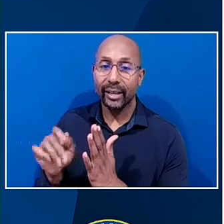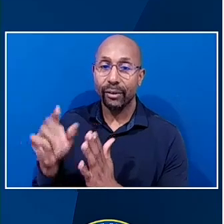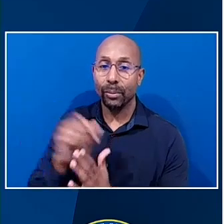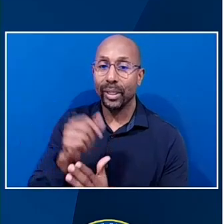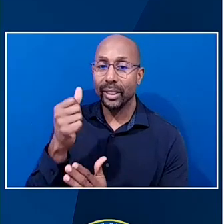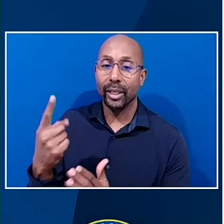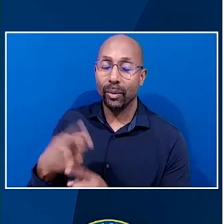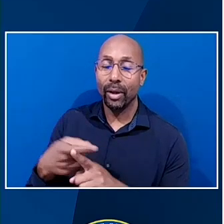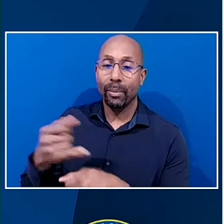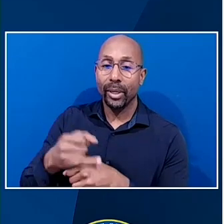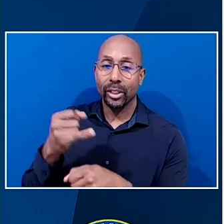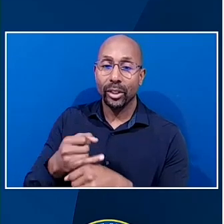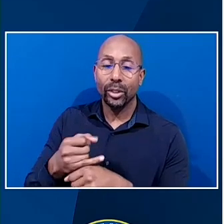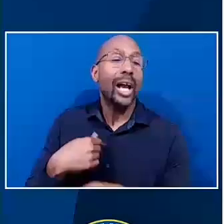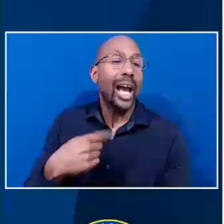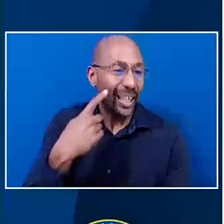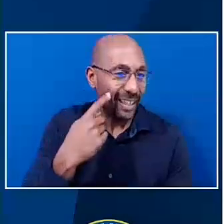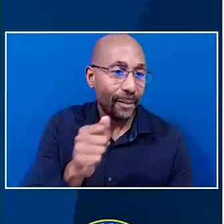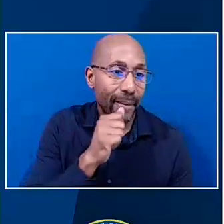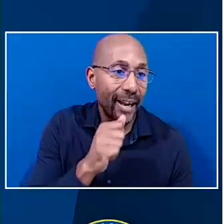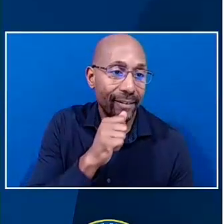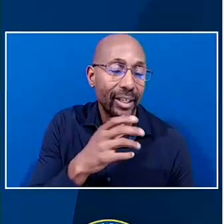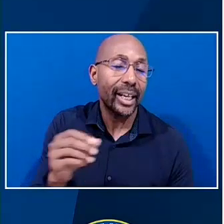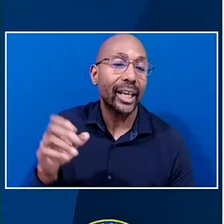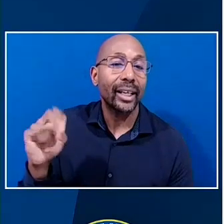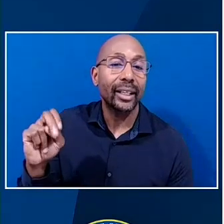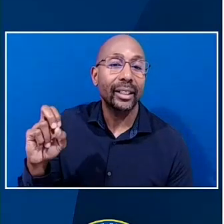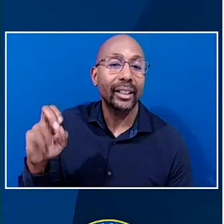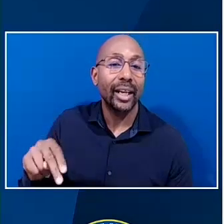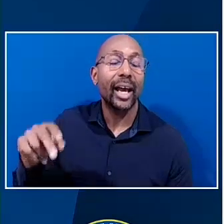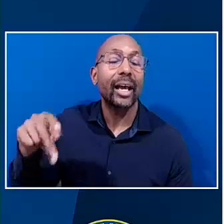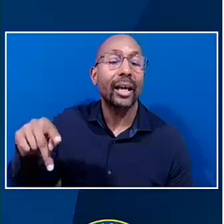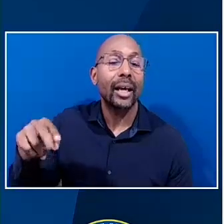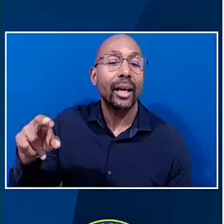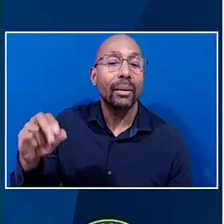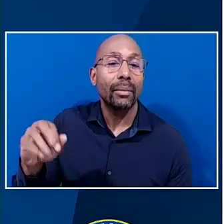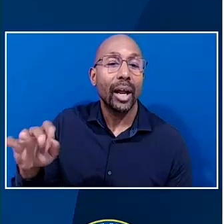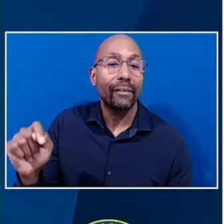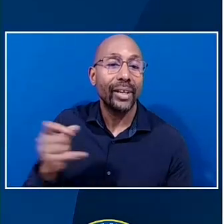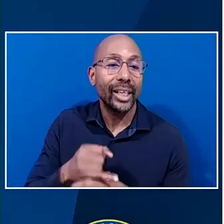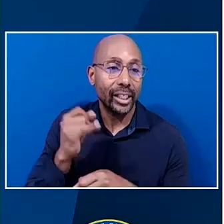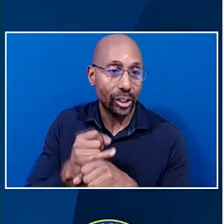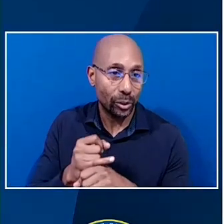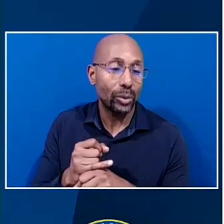I think private nonprofit was inadvertently not mentioned.